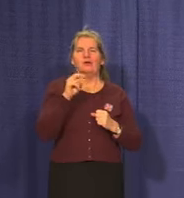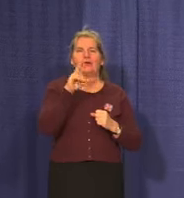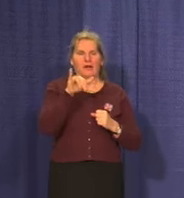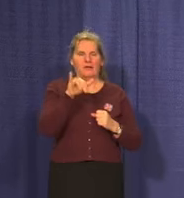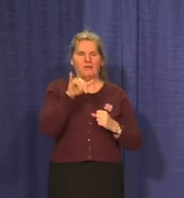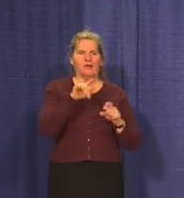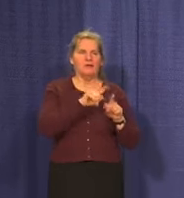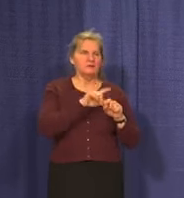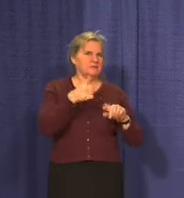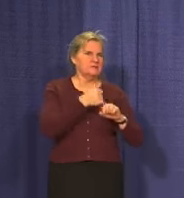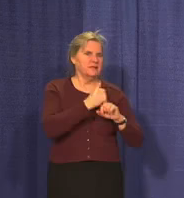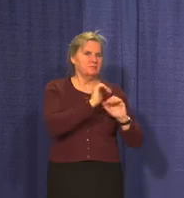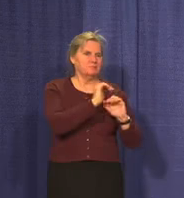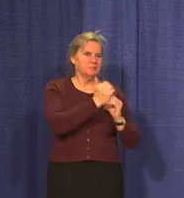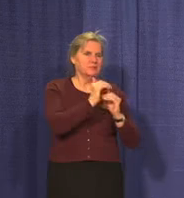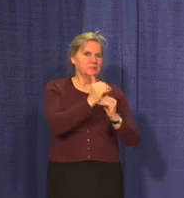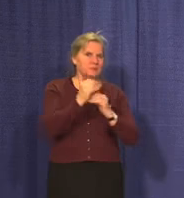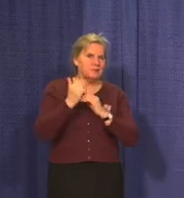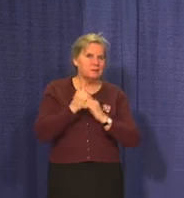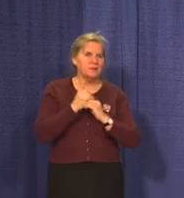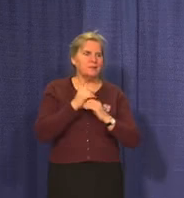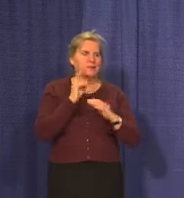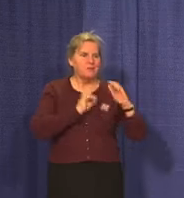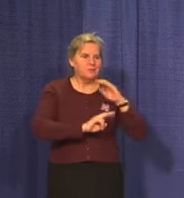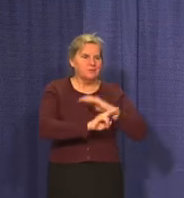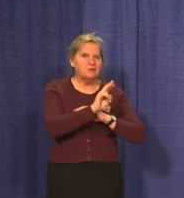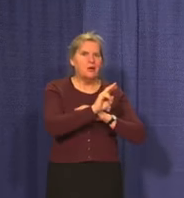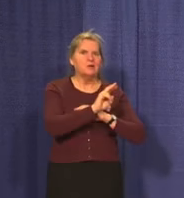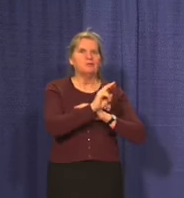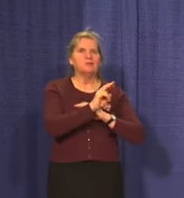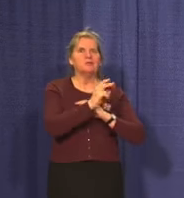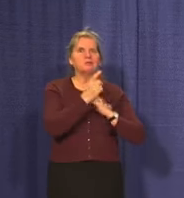THE RESTRICTIONS AND THE PROJECTIONS MODELED IN BC.